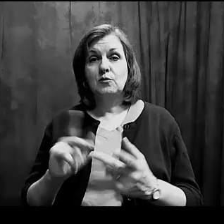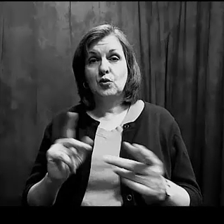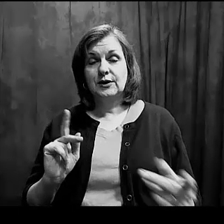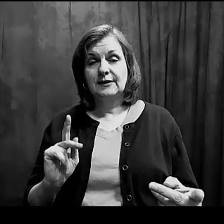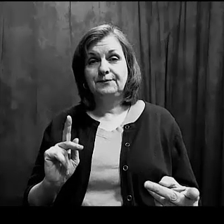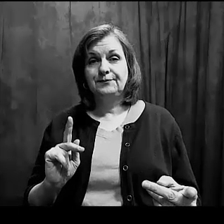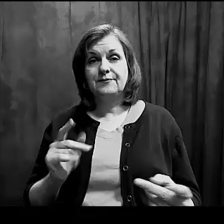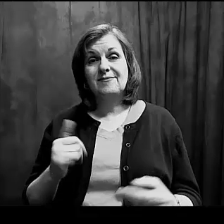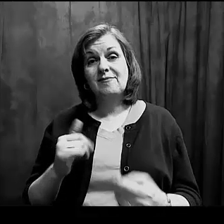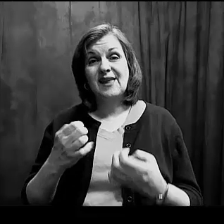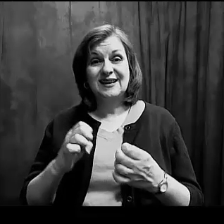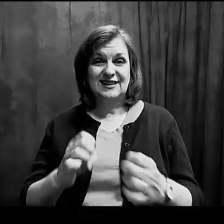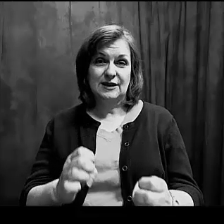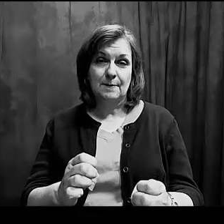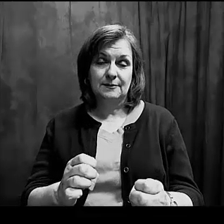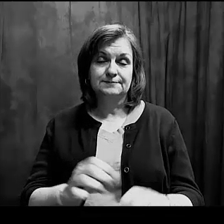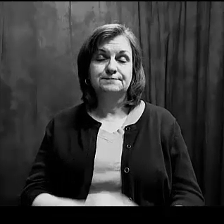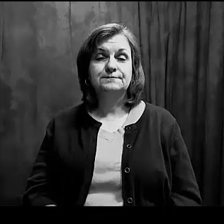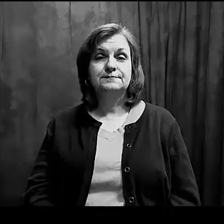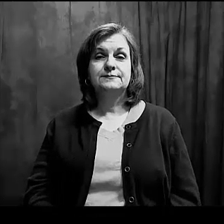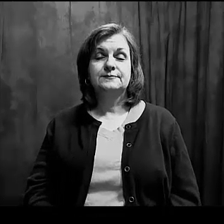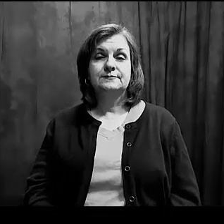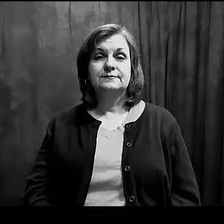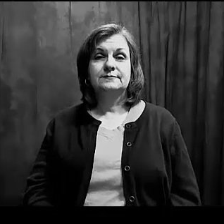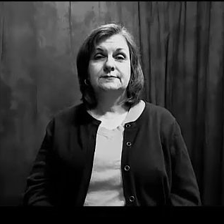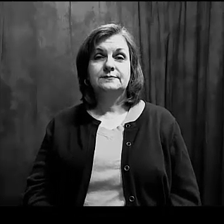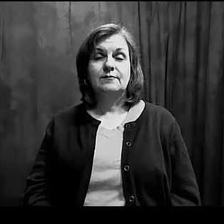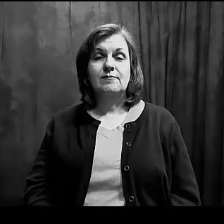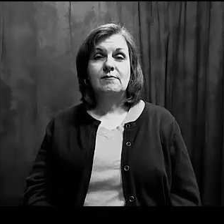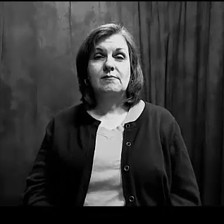as enzymes in particular